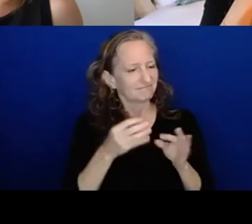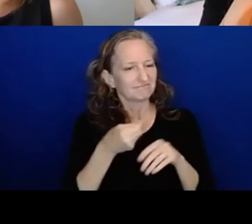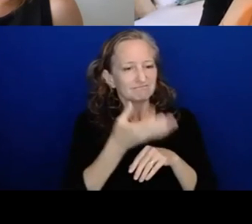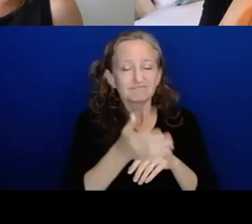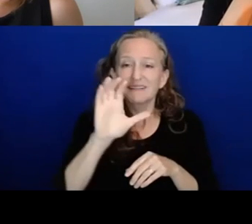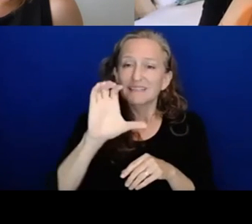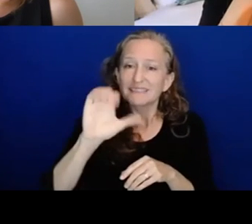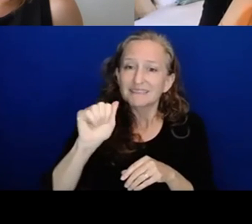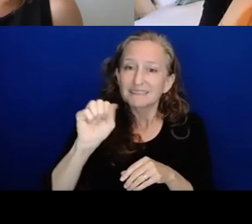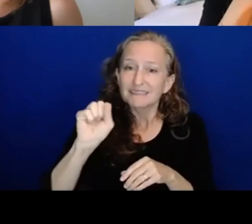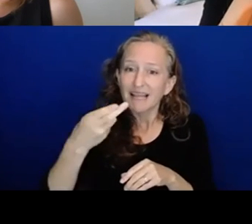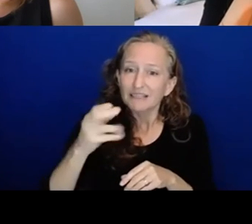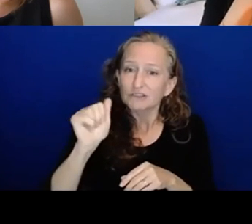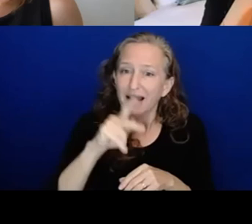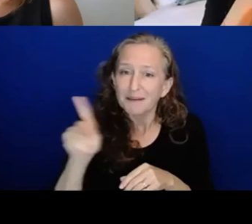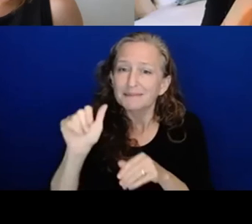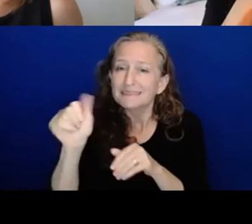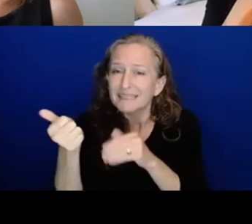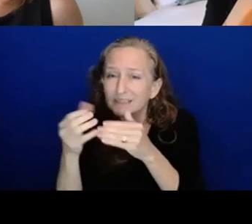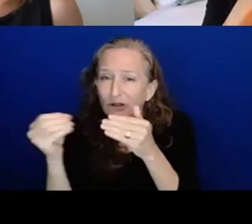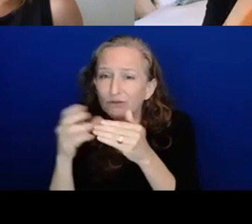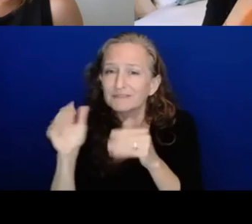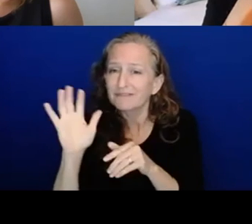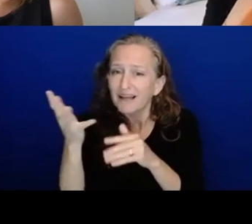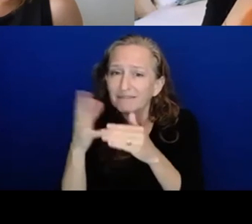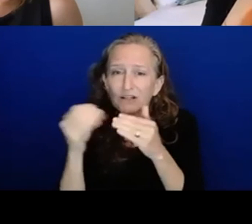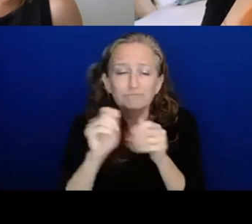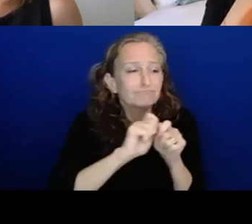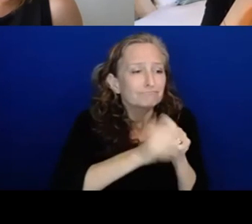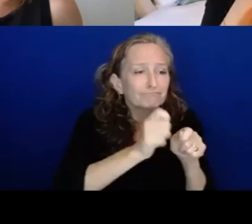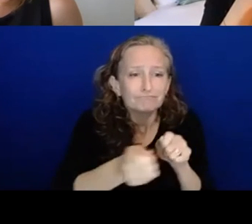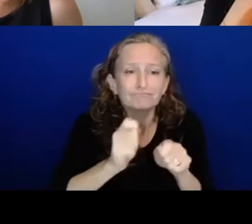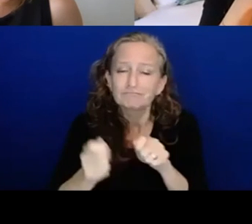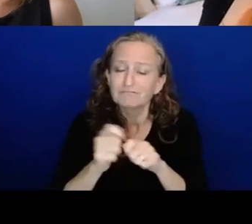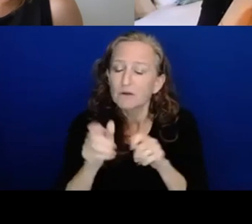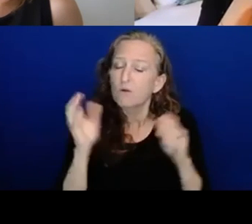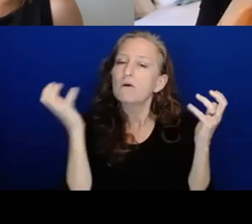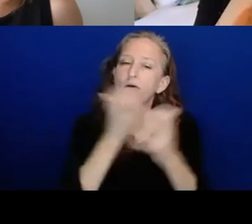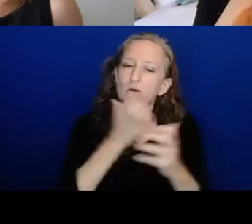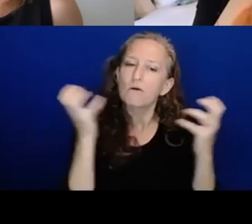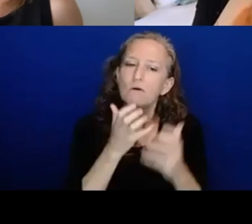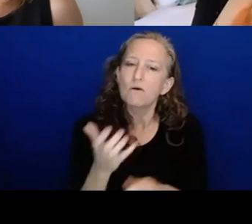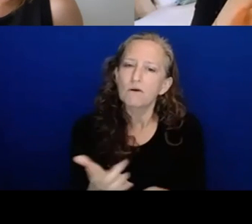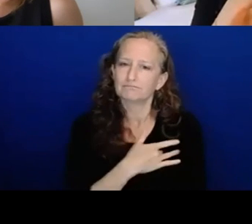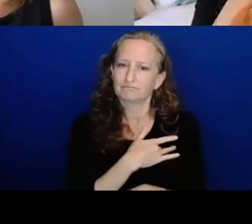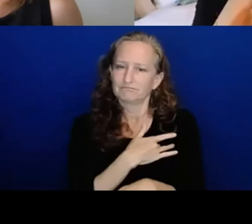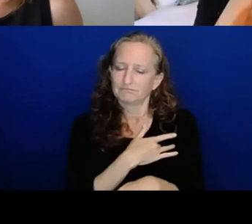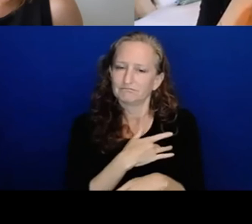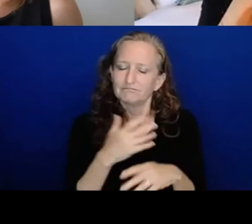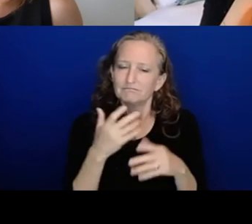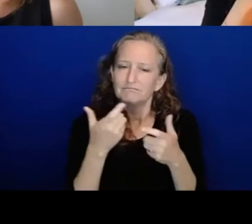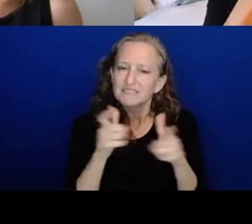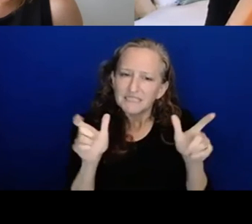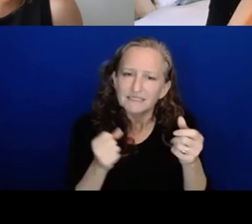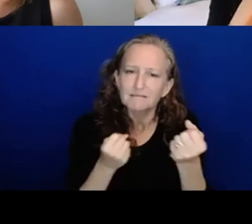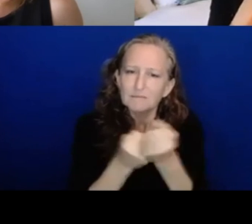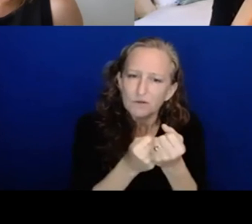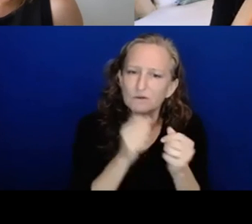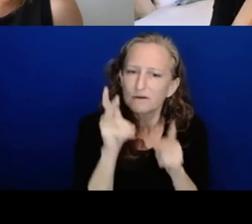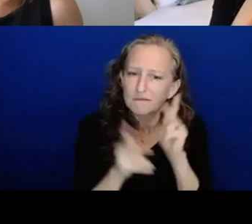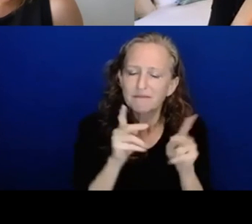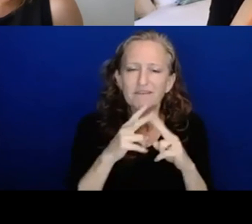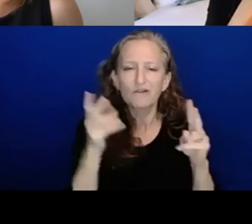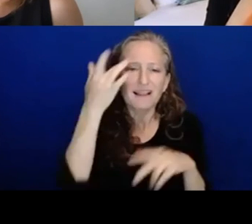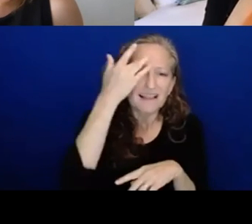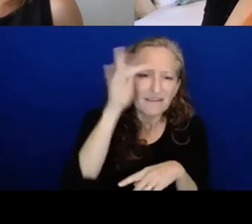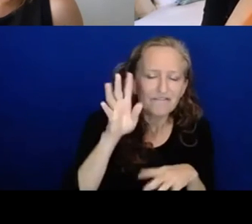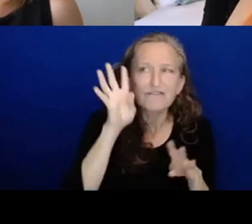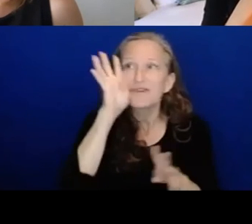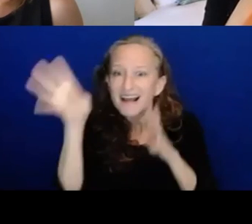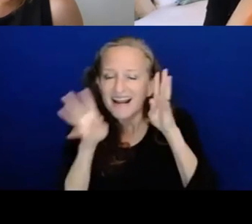them 10 bucks, 5 bucks. There's so much good from that. Ben is clever and creative. If